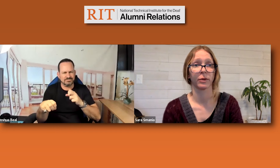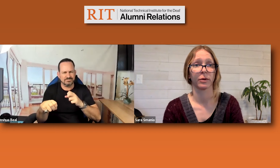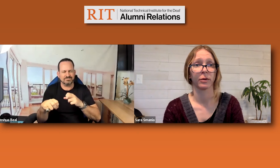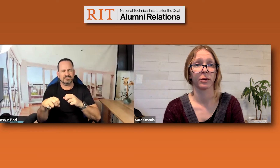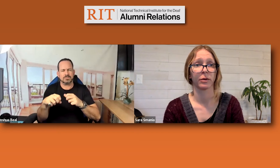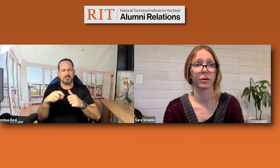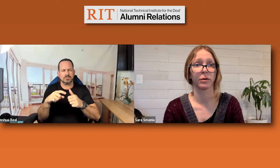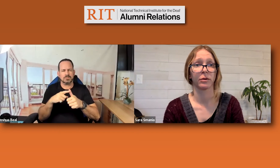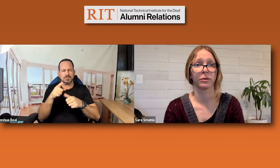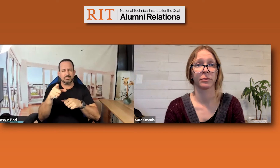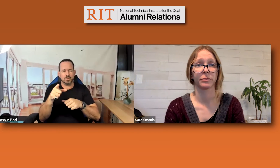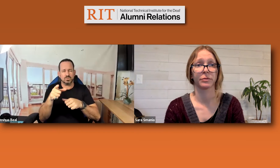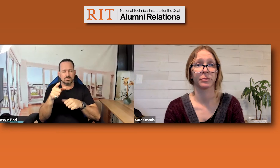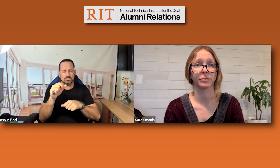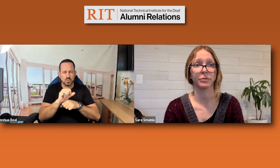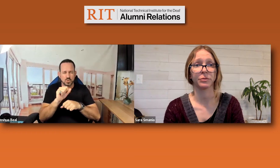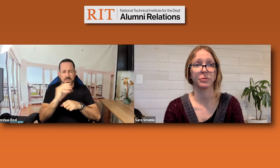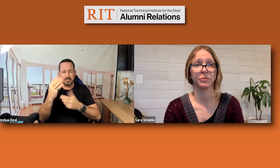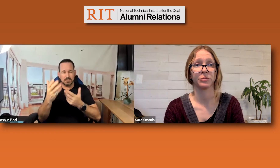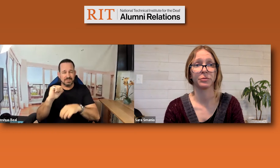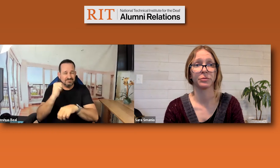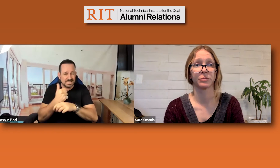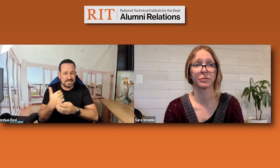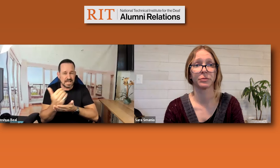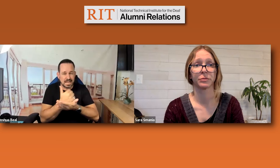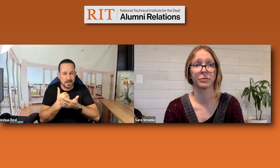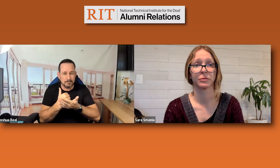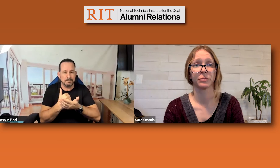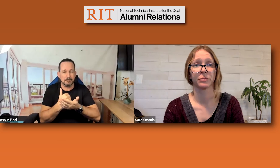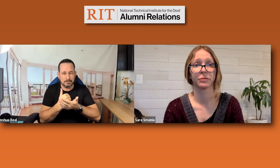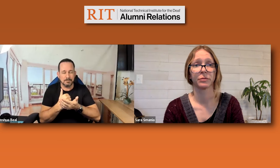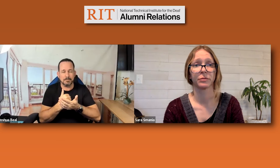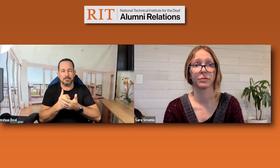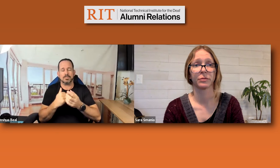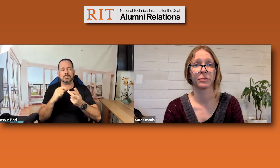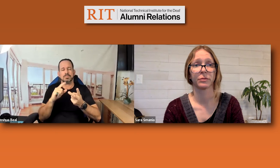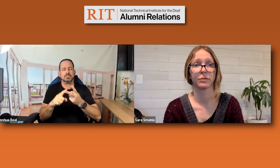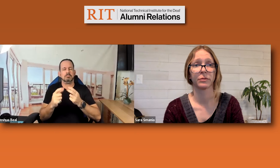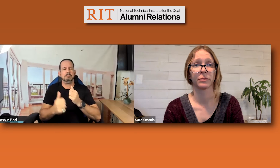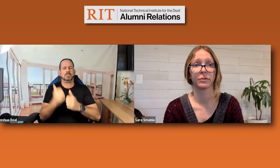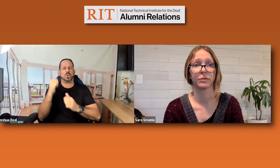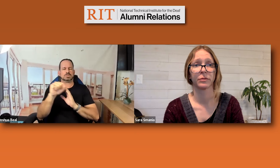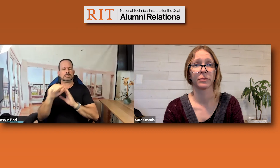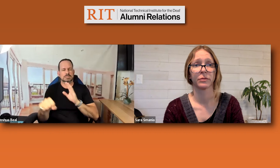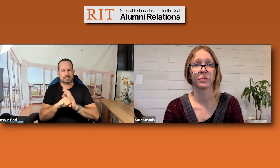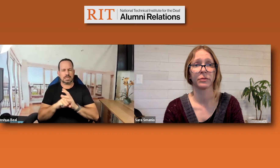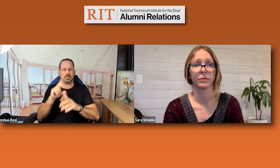Yeah, to save is tough. Maybe you're on a set income.